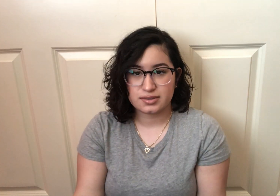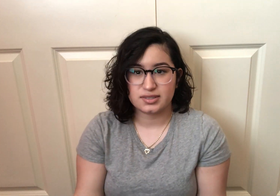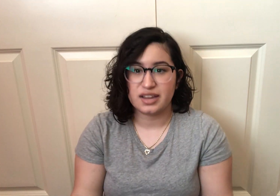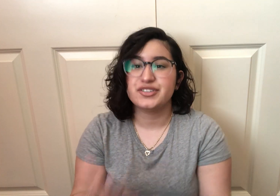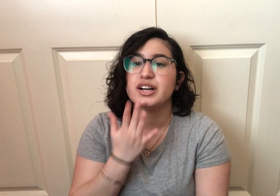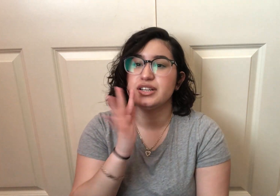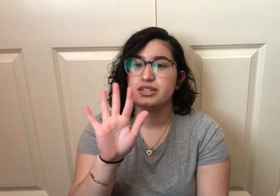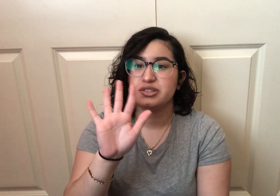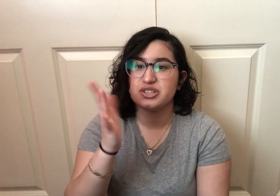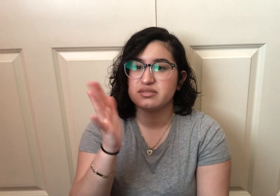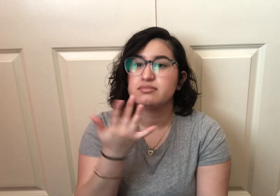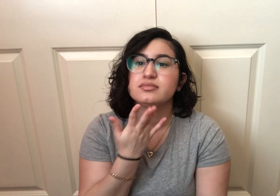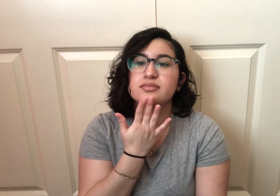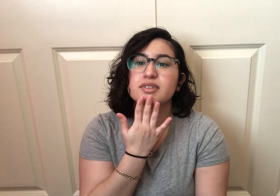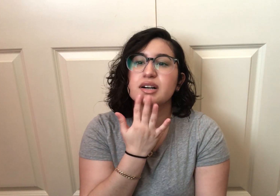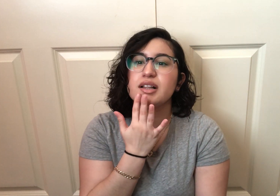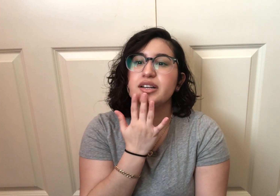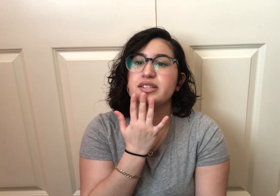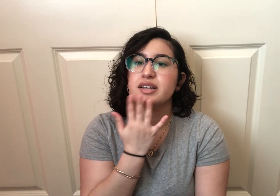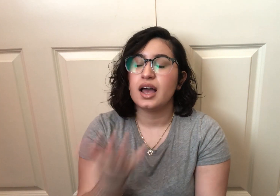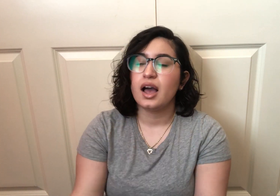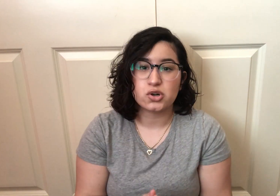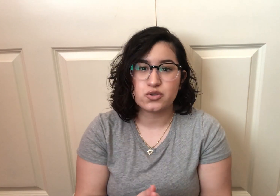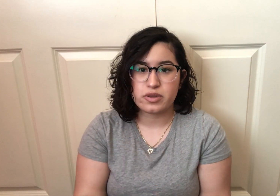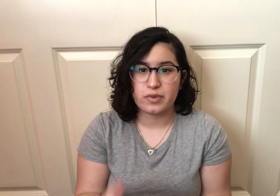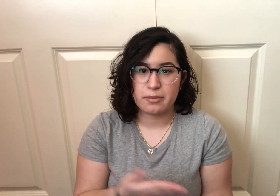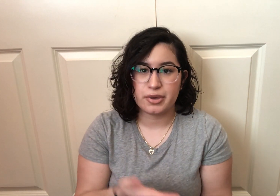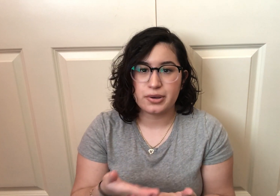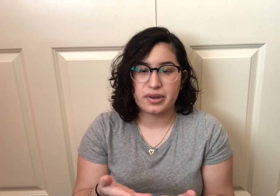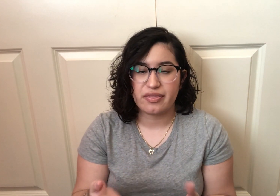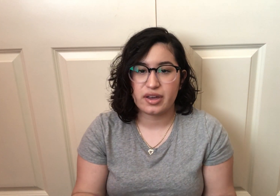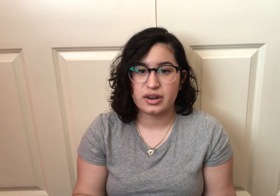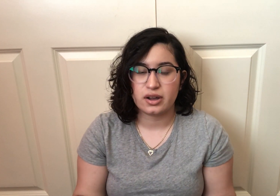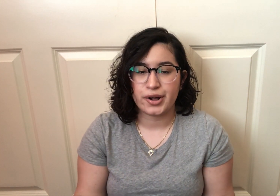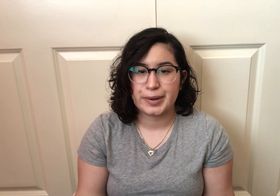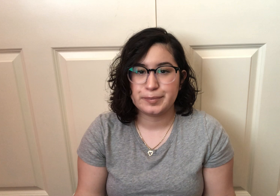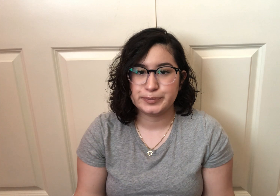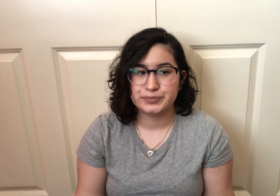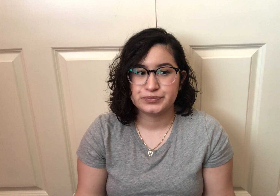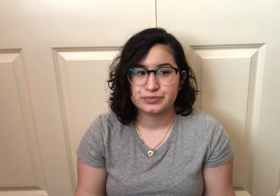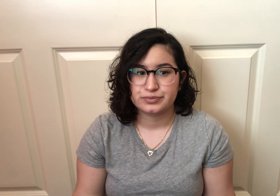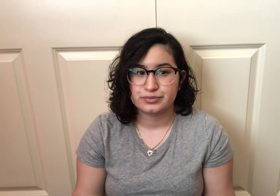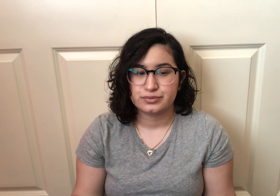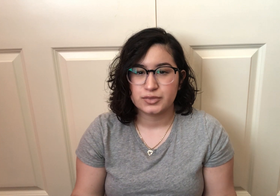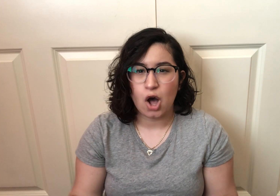the sign for "color," so just "colors"). We'll go through the rainbow and then I'll